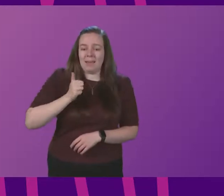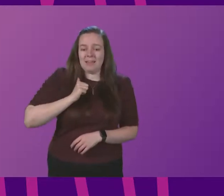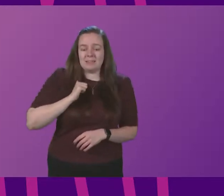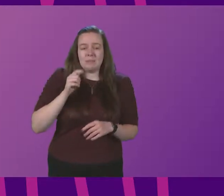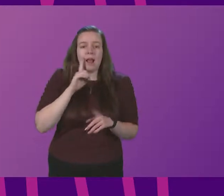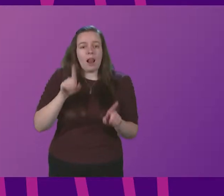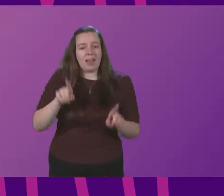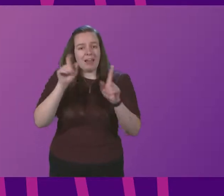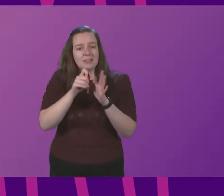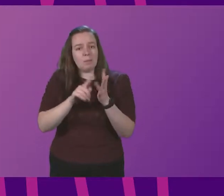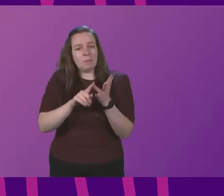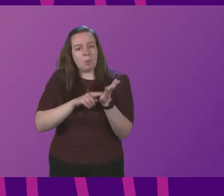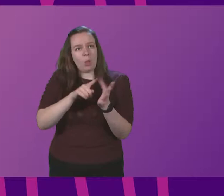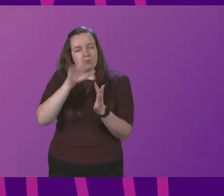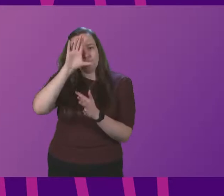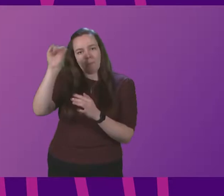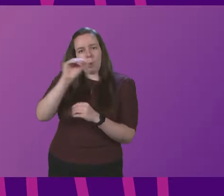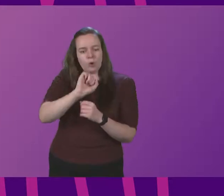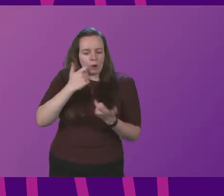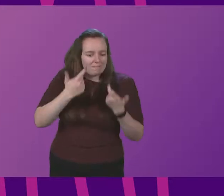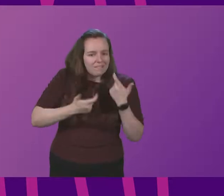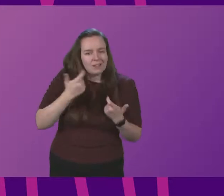to report on her findings. I think that the relatives would welcome that.